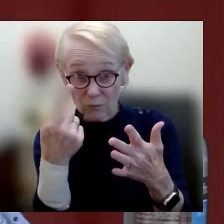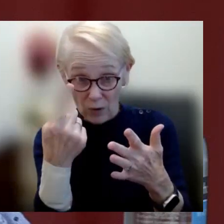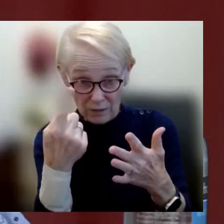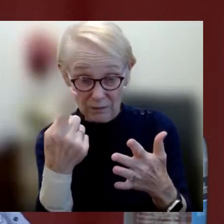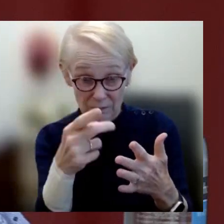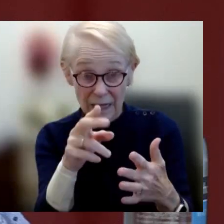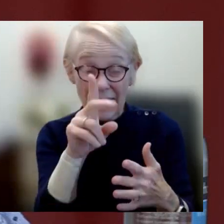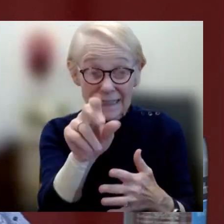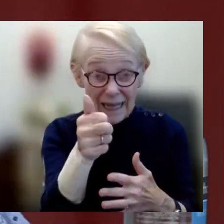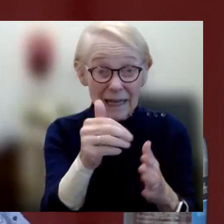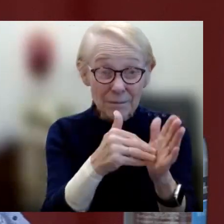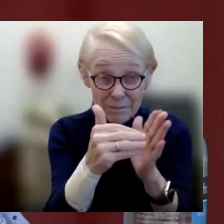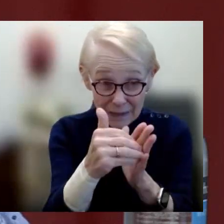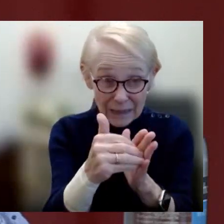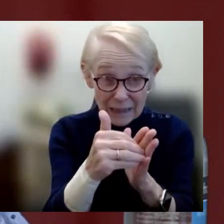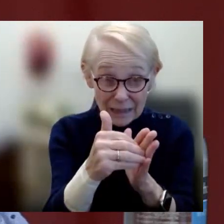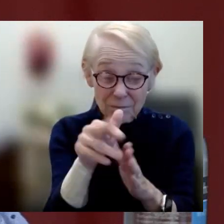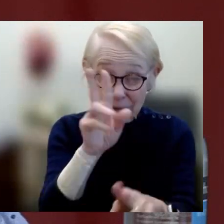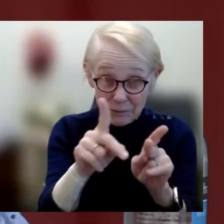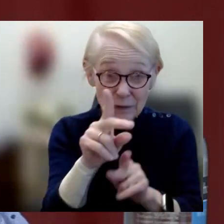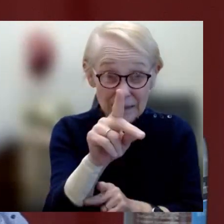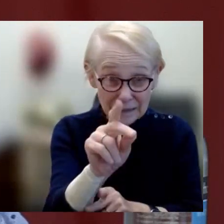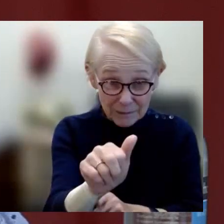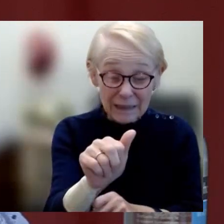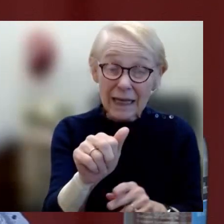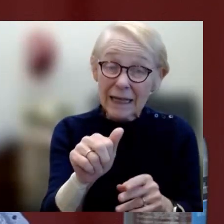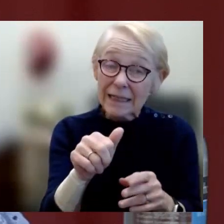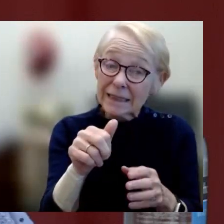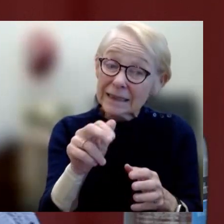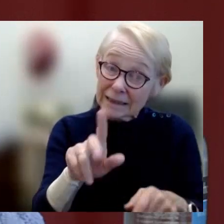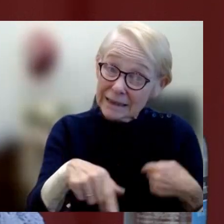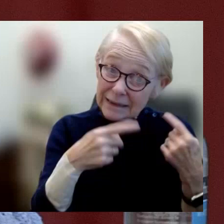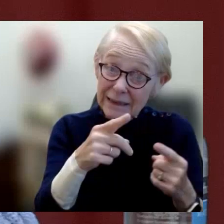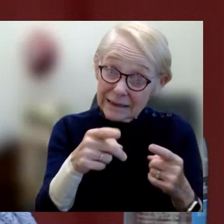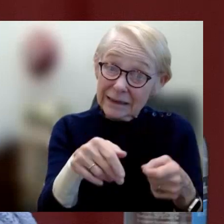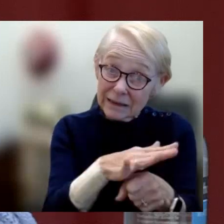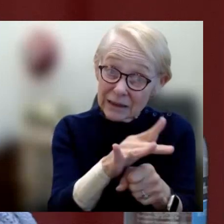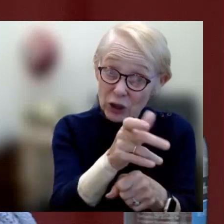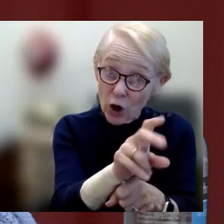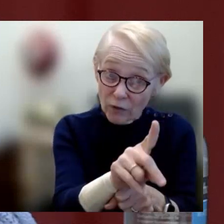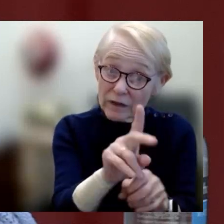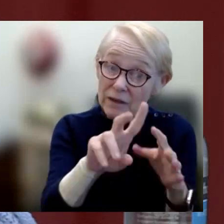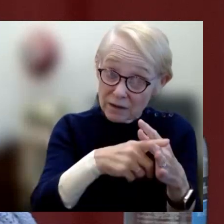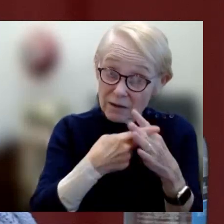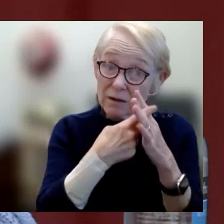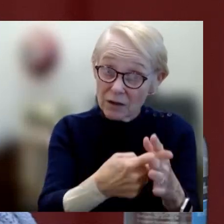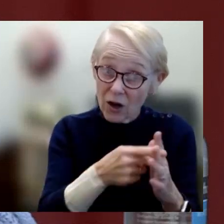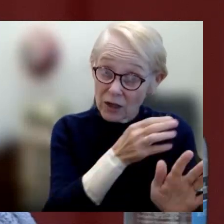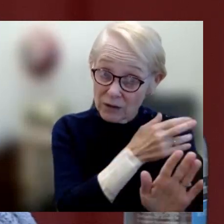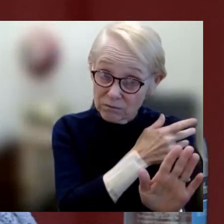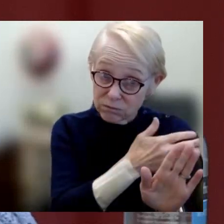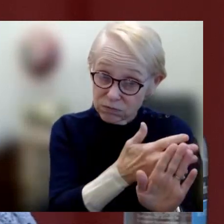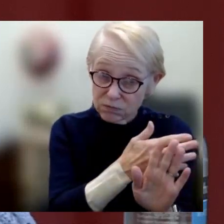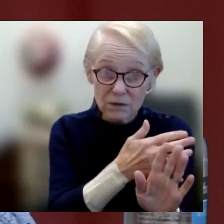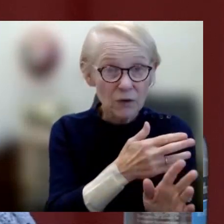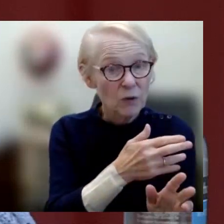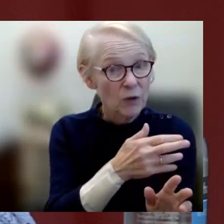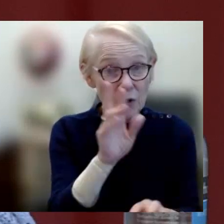newly disabled people due to the illness um so those people really need to go out and vote and